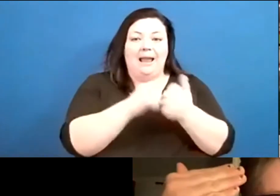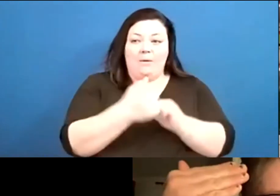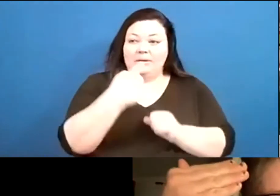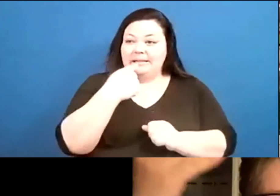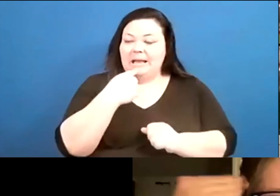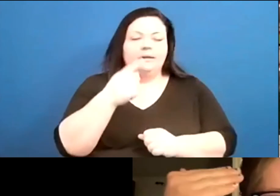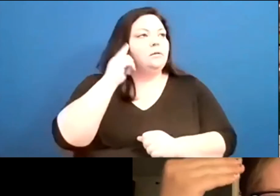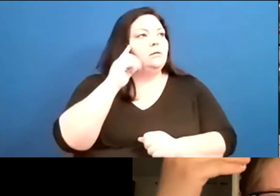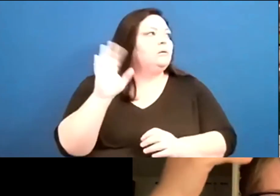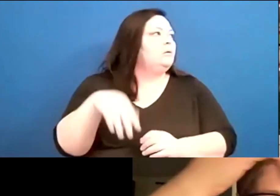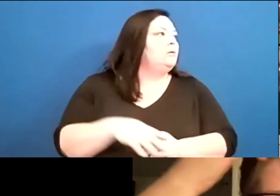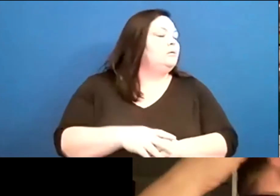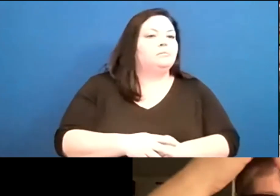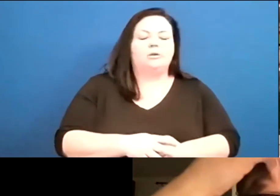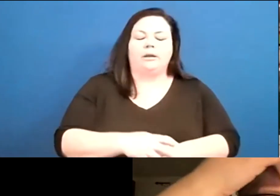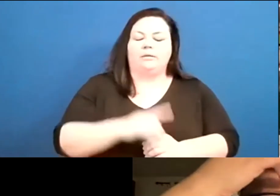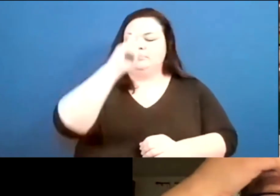like you it's like your brain is like, nope, not gonna hear that!